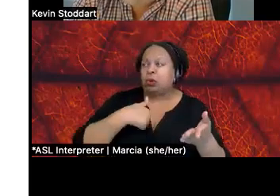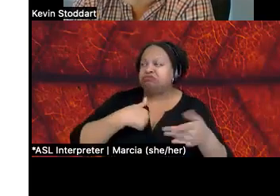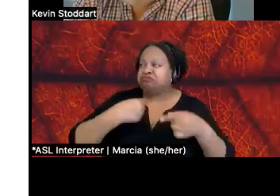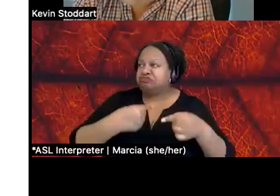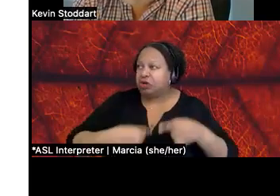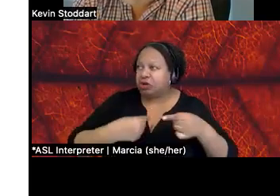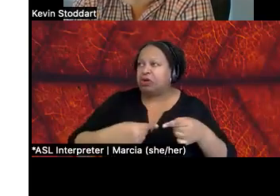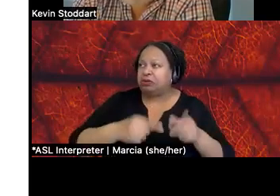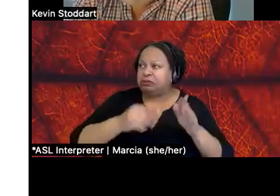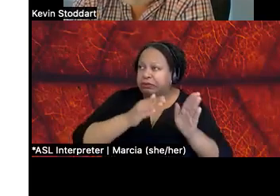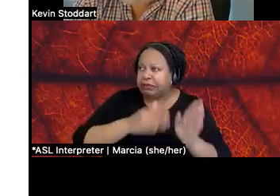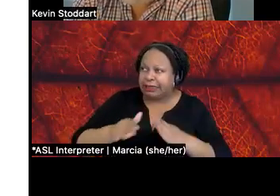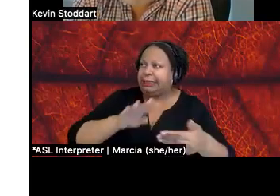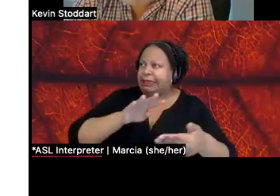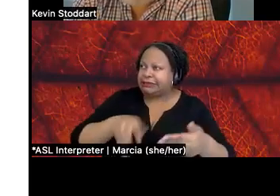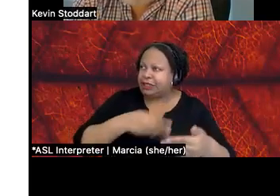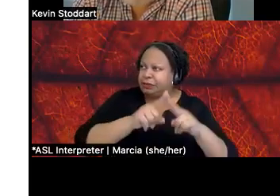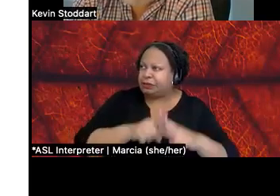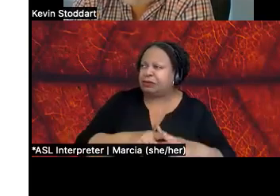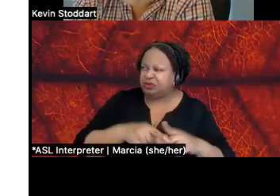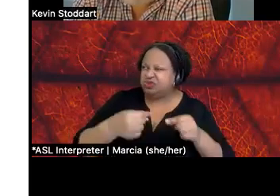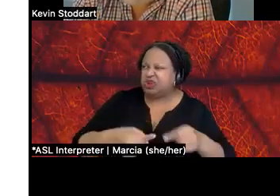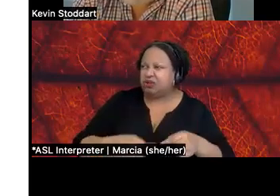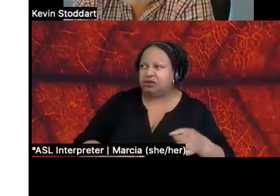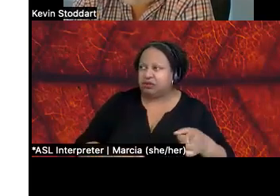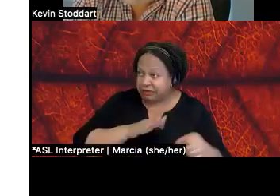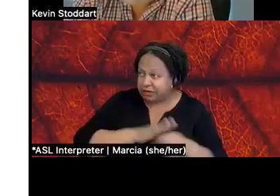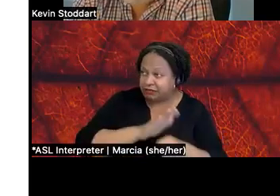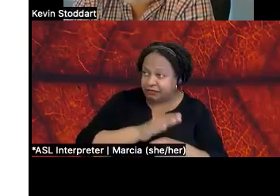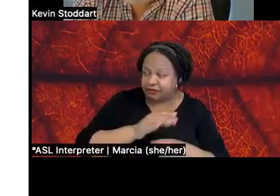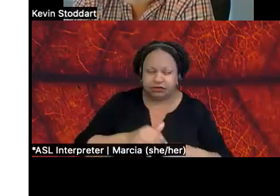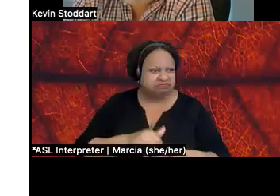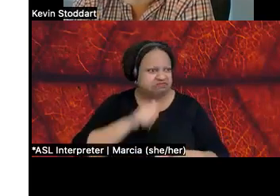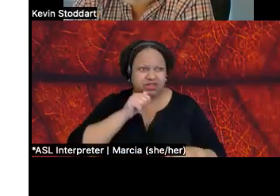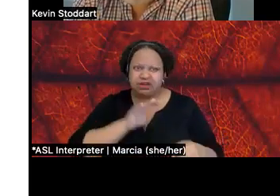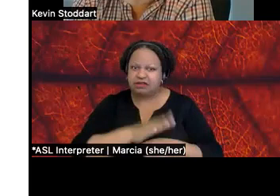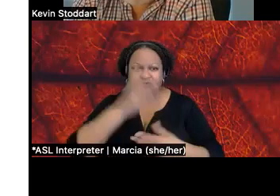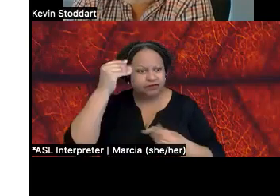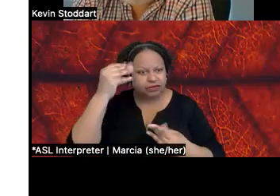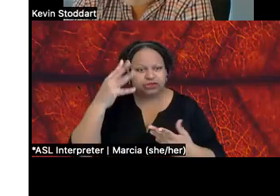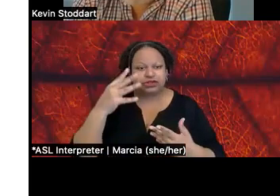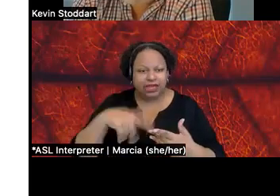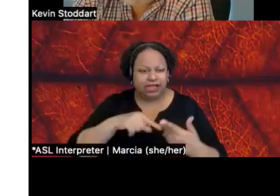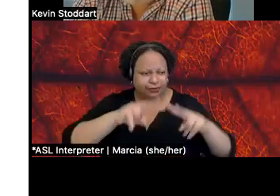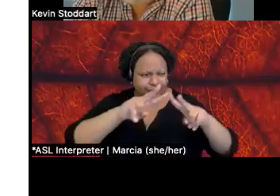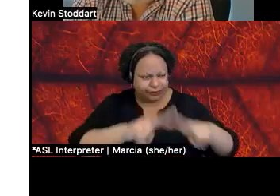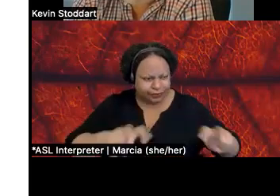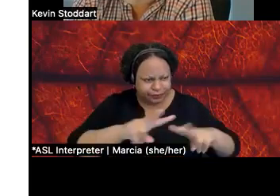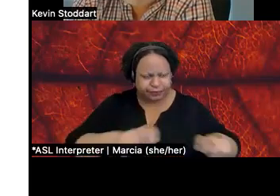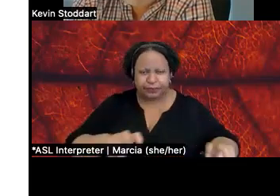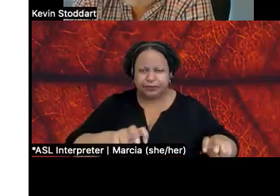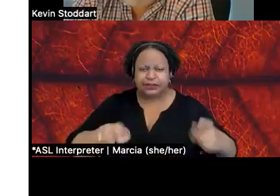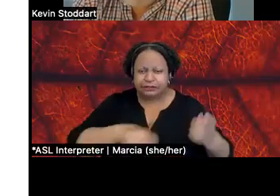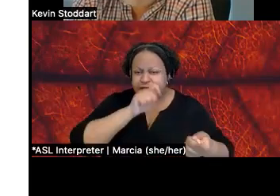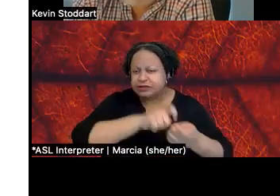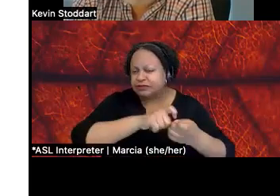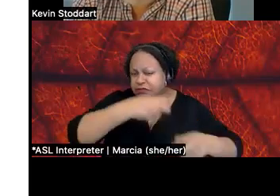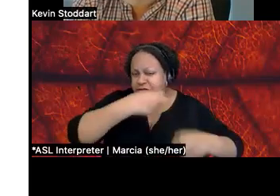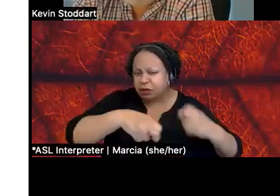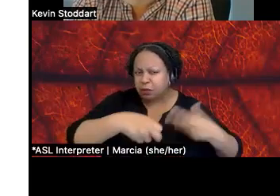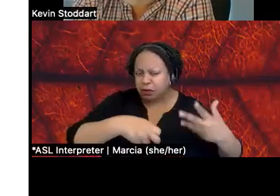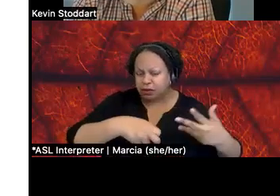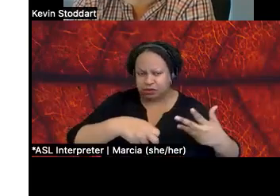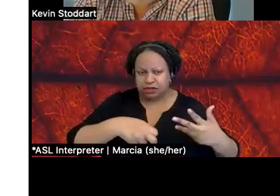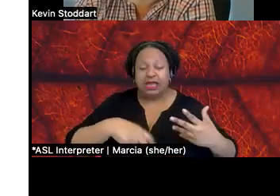We need to do a deep dive into those organization and planning problems and respond accordingly.